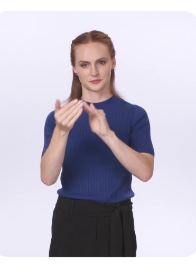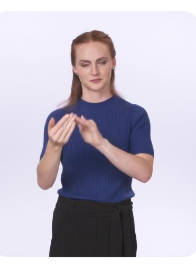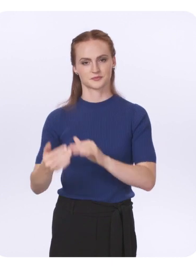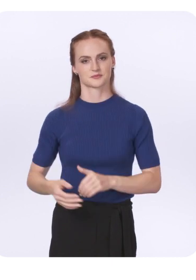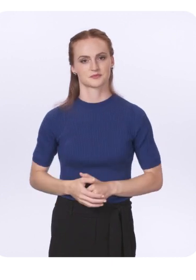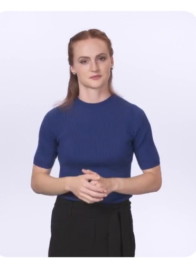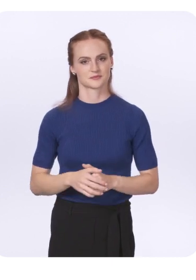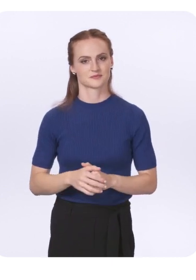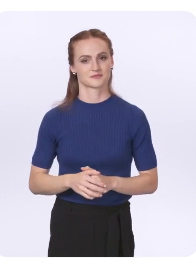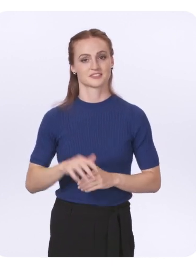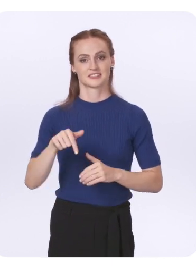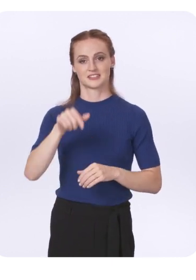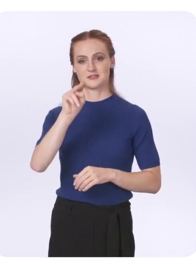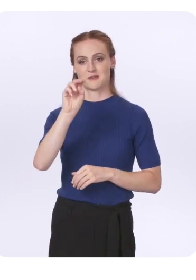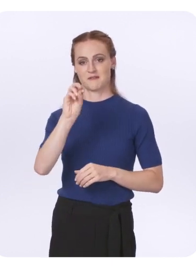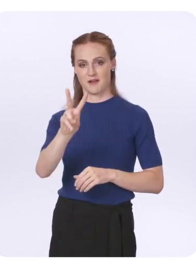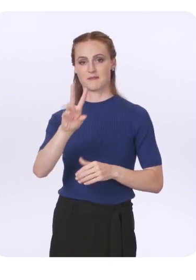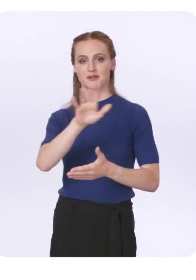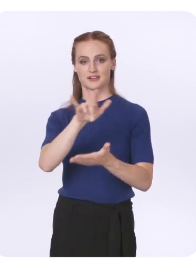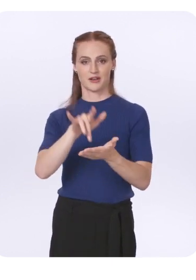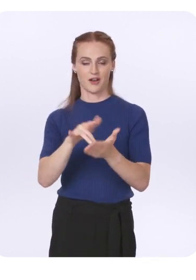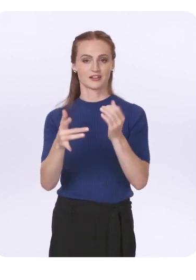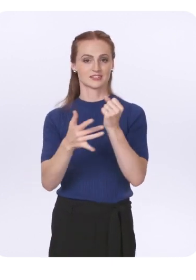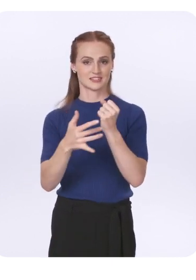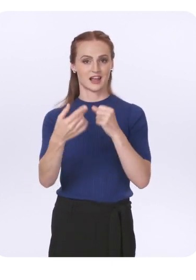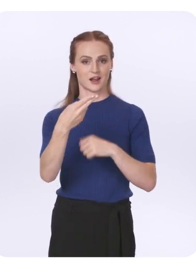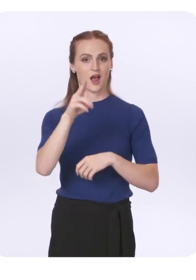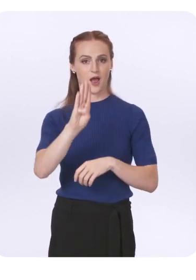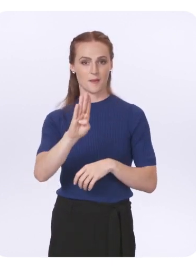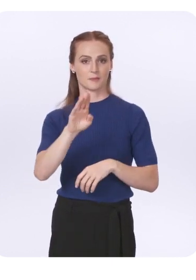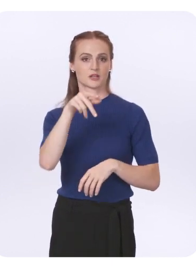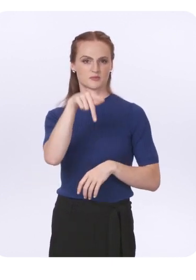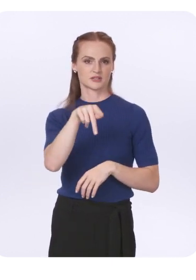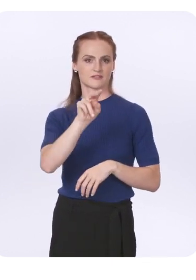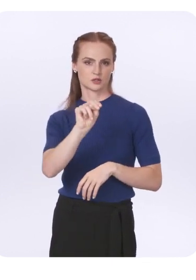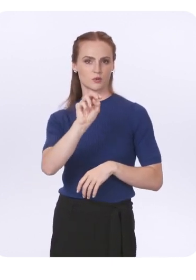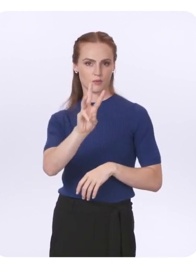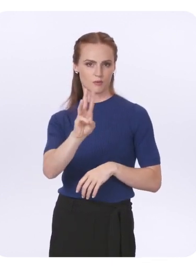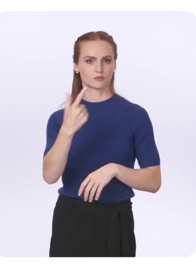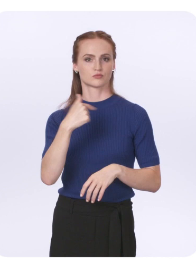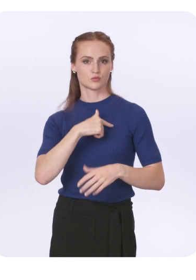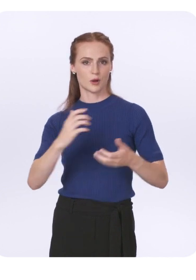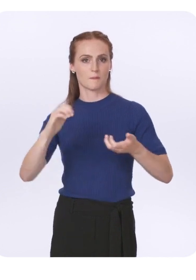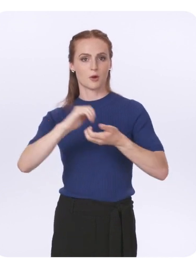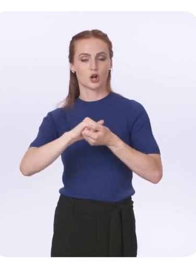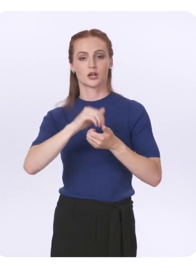We’re partnering with Amazon Web Services for a WebXR Hackathon centered around